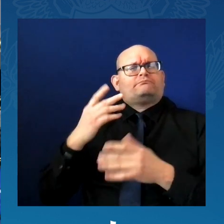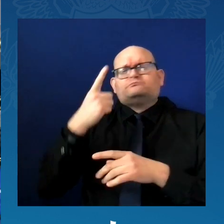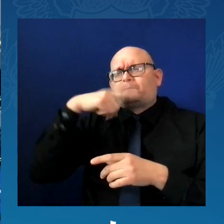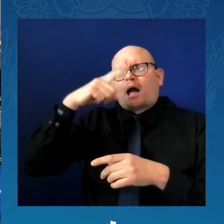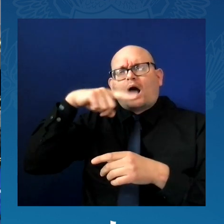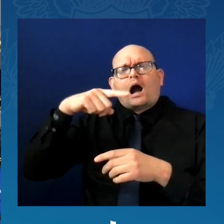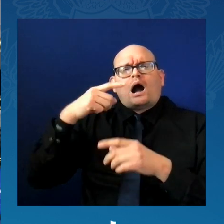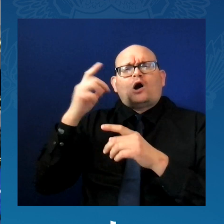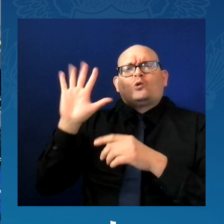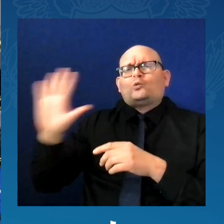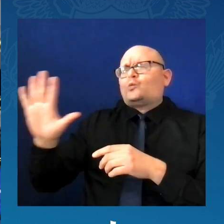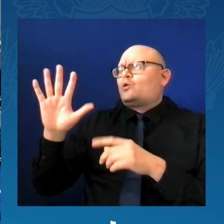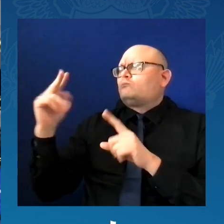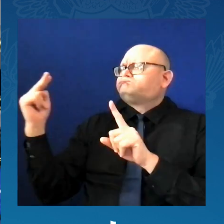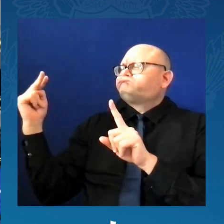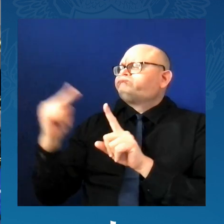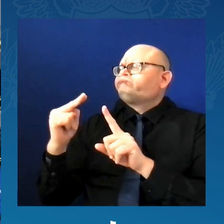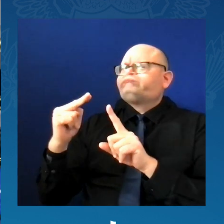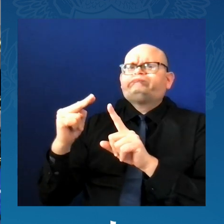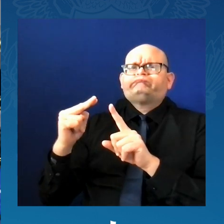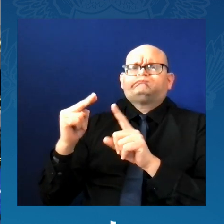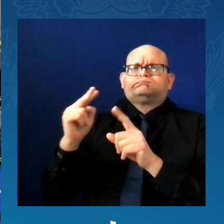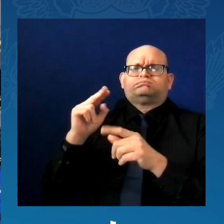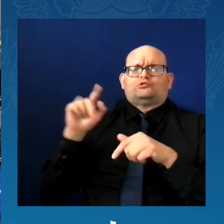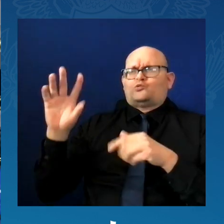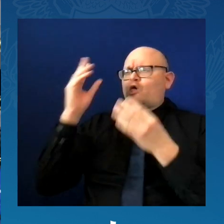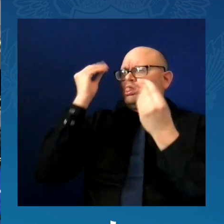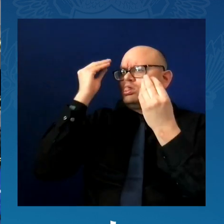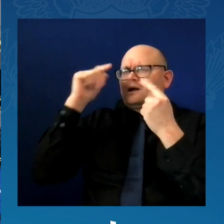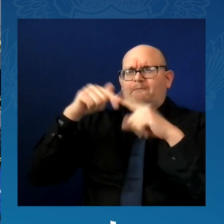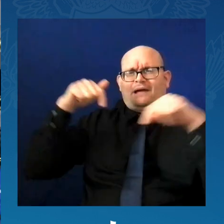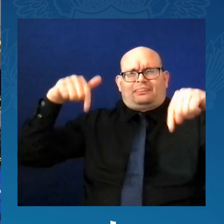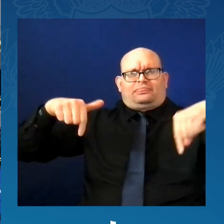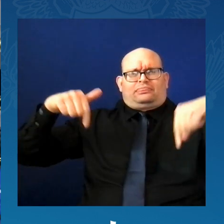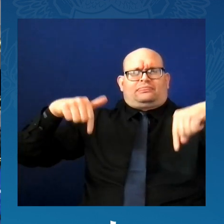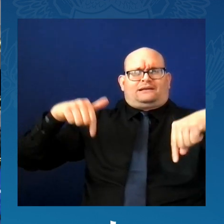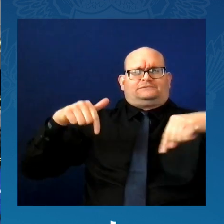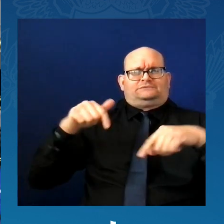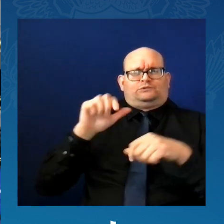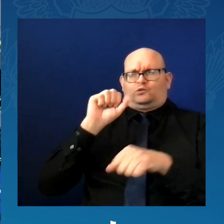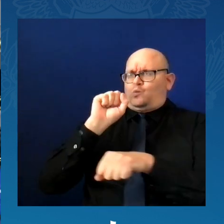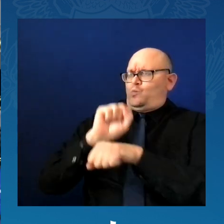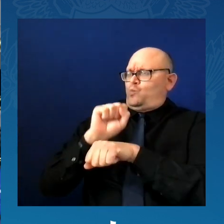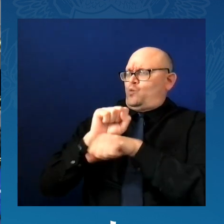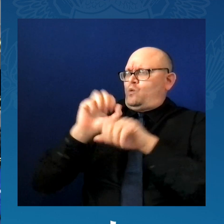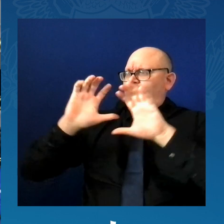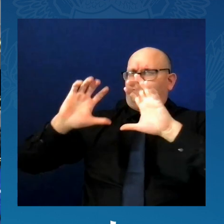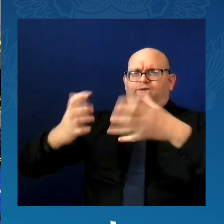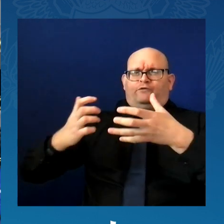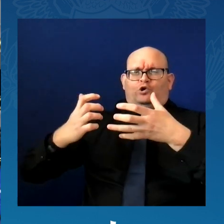on how we are thinking about this as a workforce issue through the lens of the Department of Labor